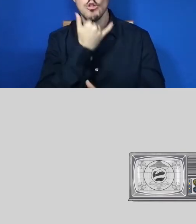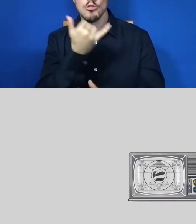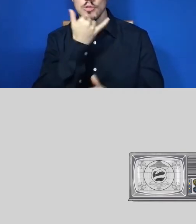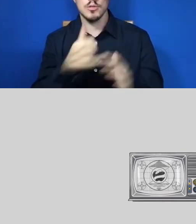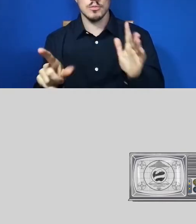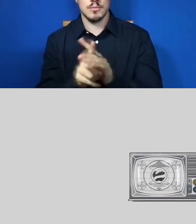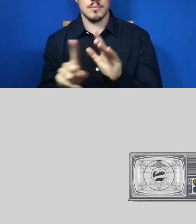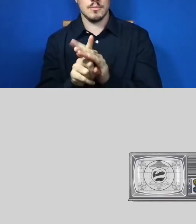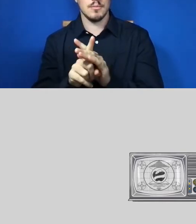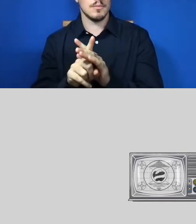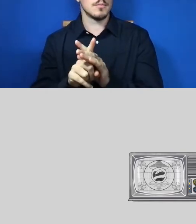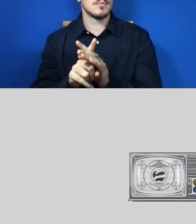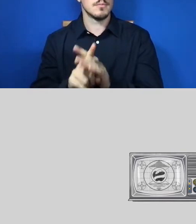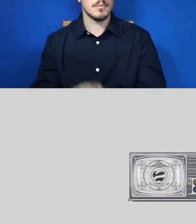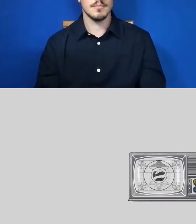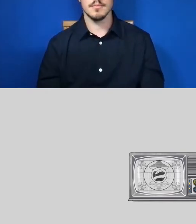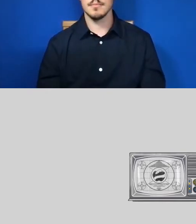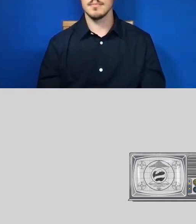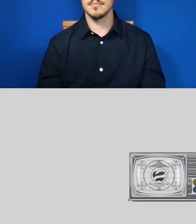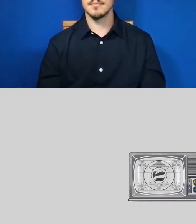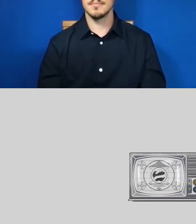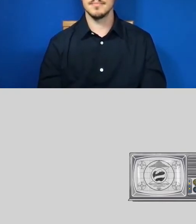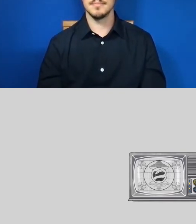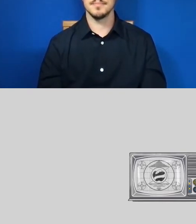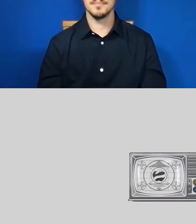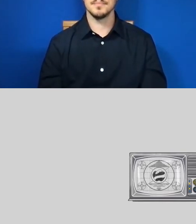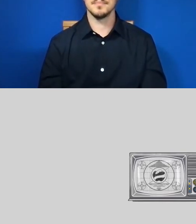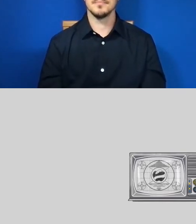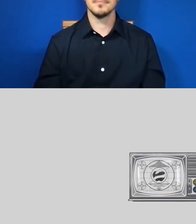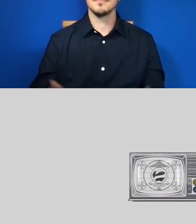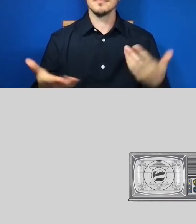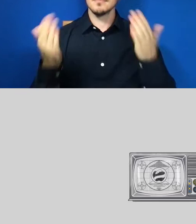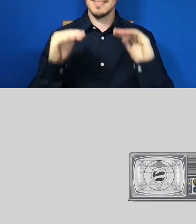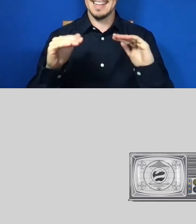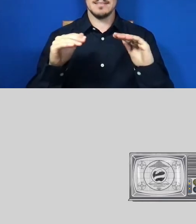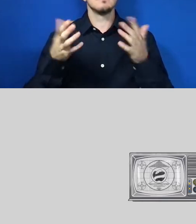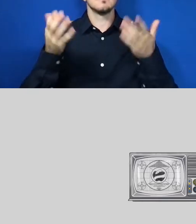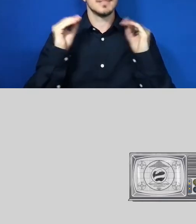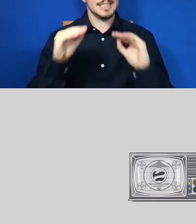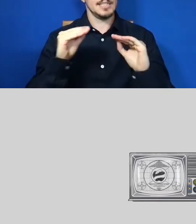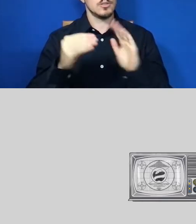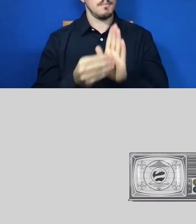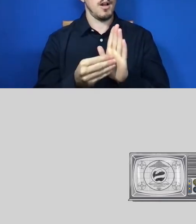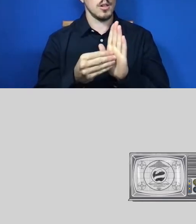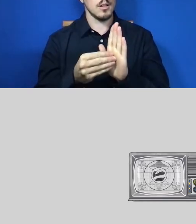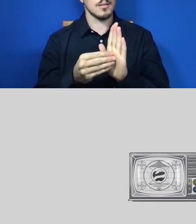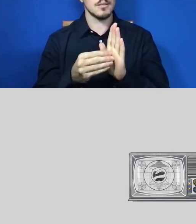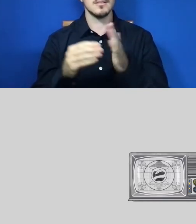our model is on our training data. The fifth step is you train your model.